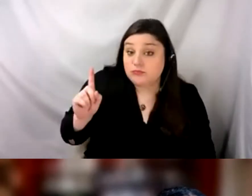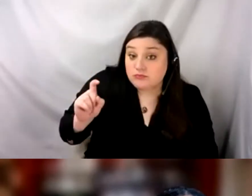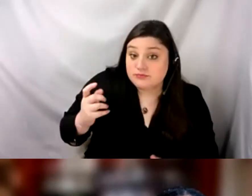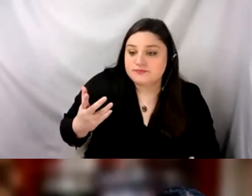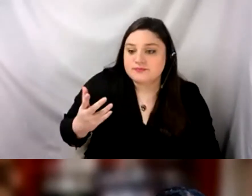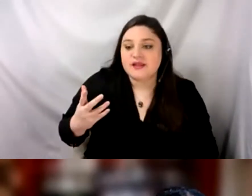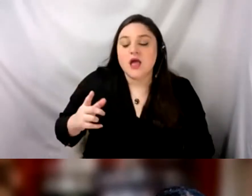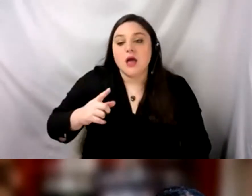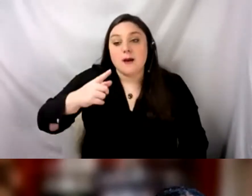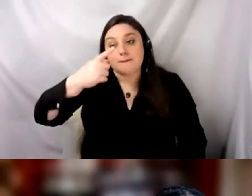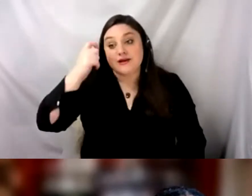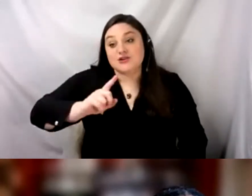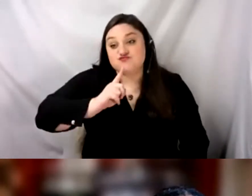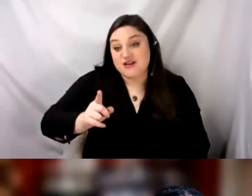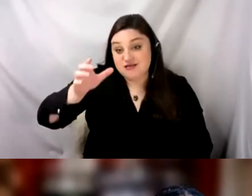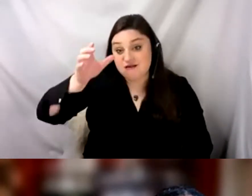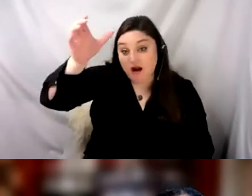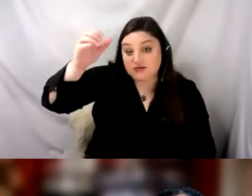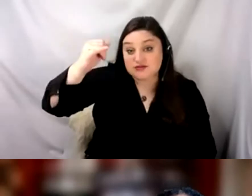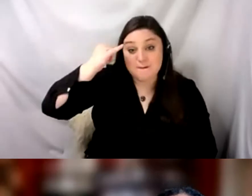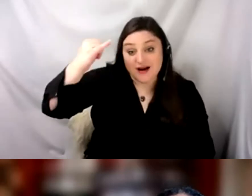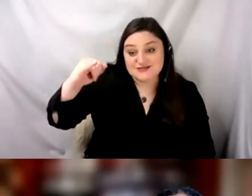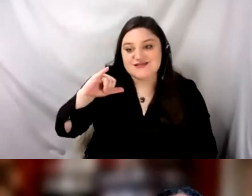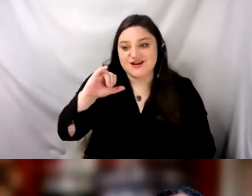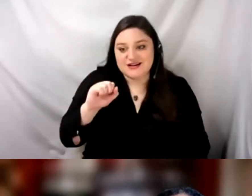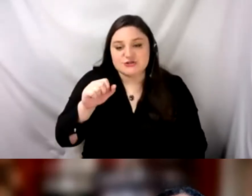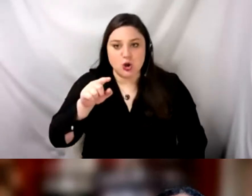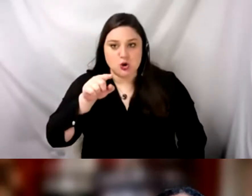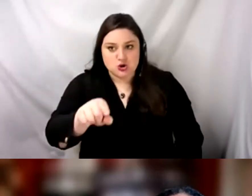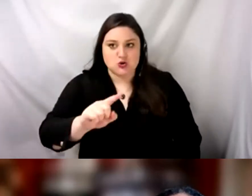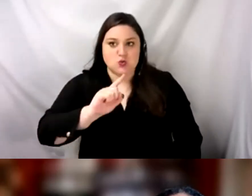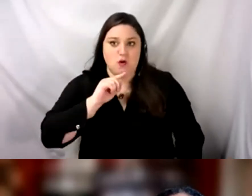you are in one space. And if you're not vaccinated. You are putting everybody